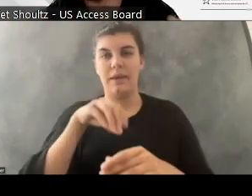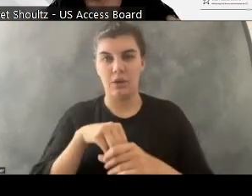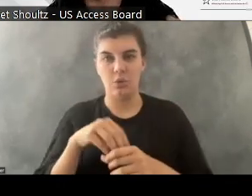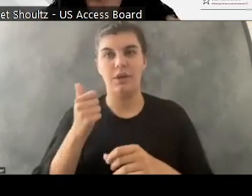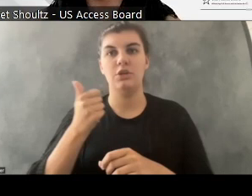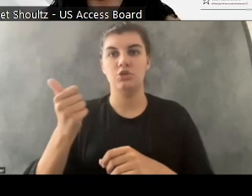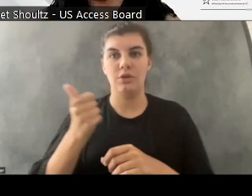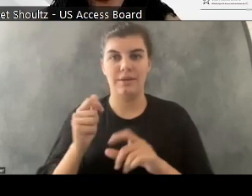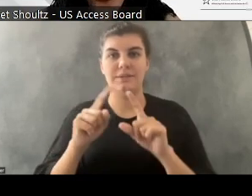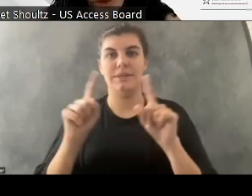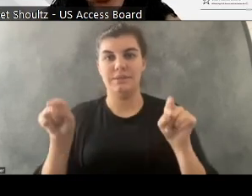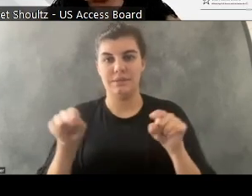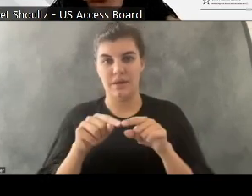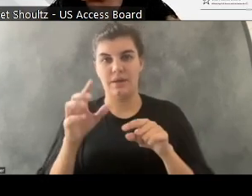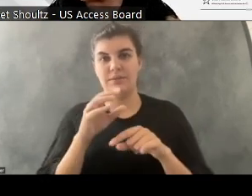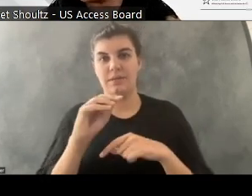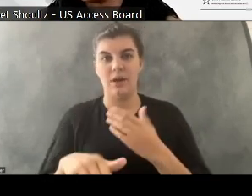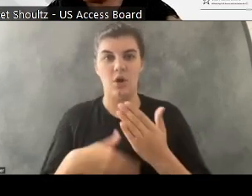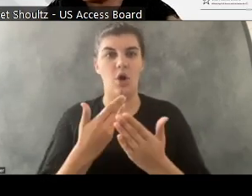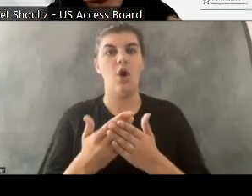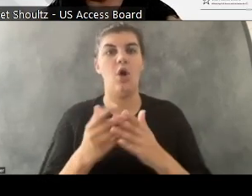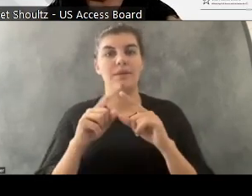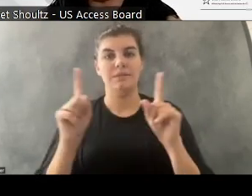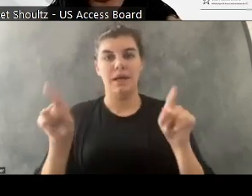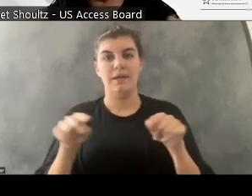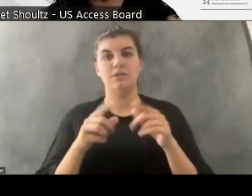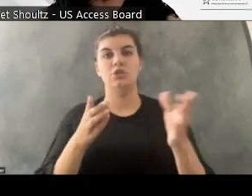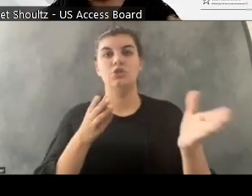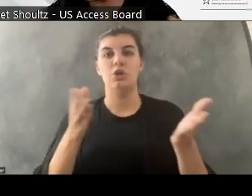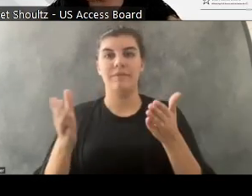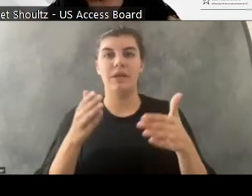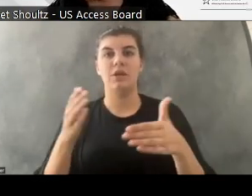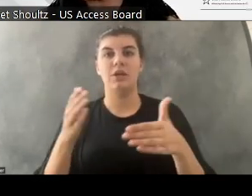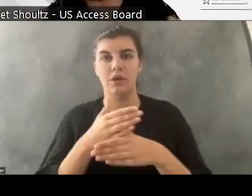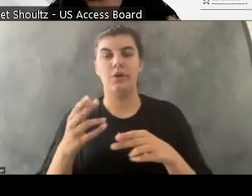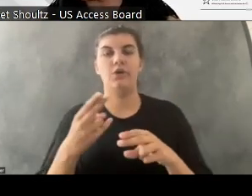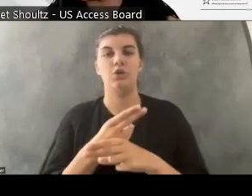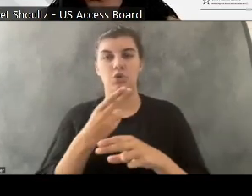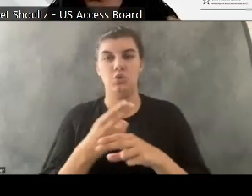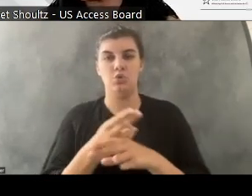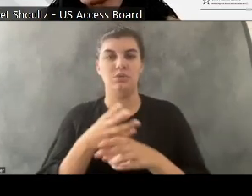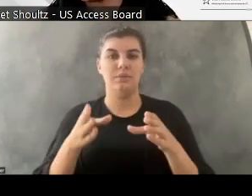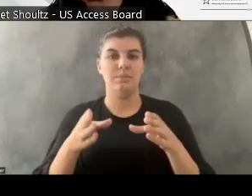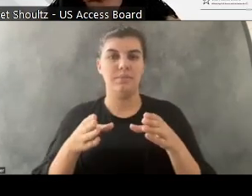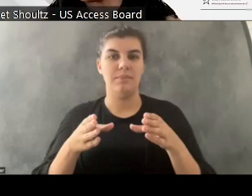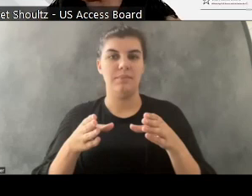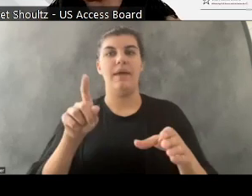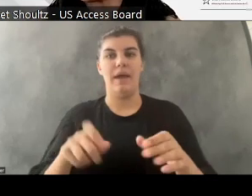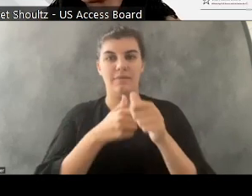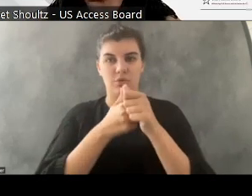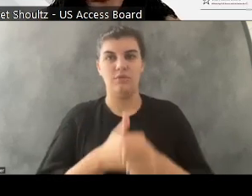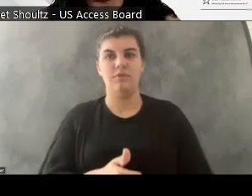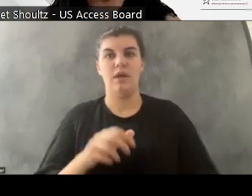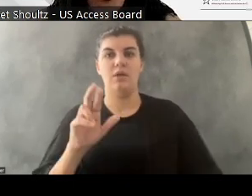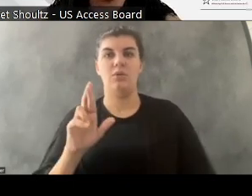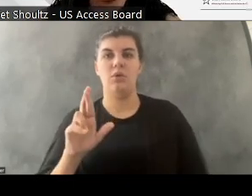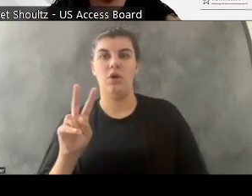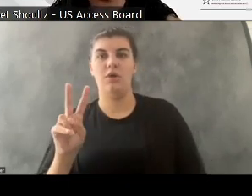including transit signs, and all signs serving shared use paths, must comply with R410.